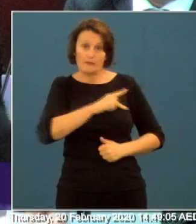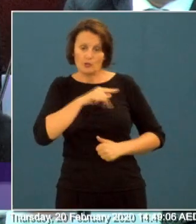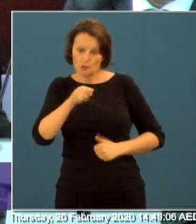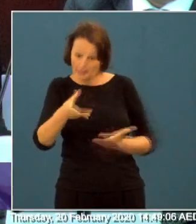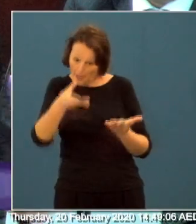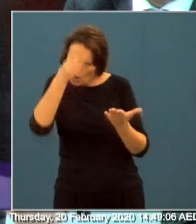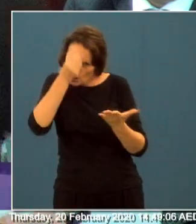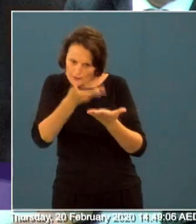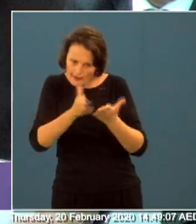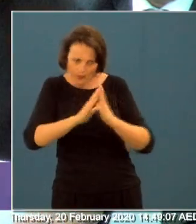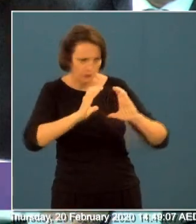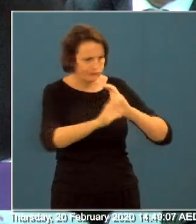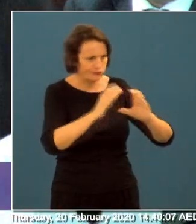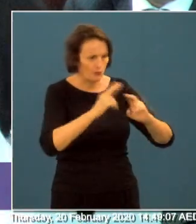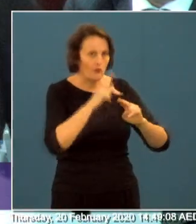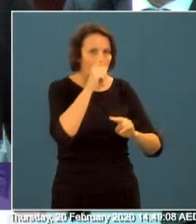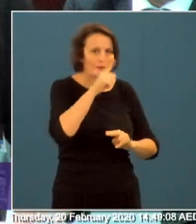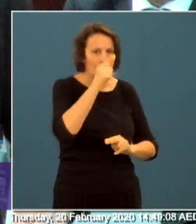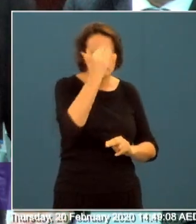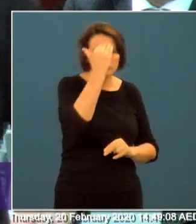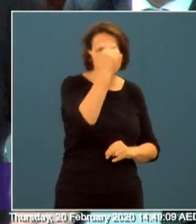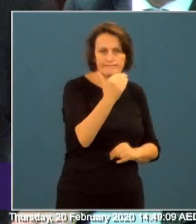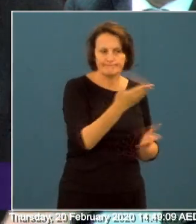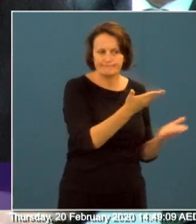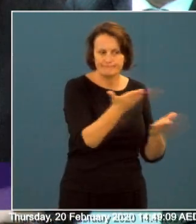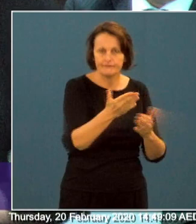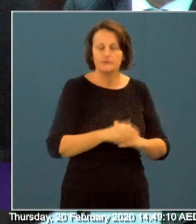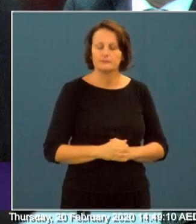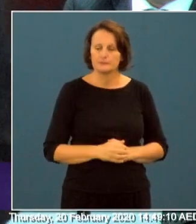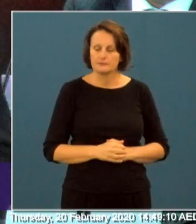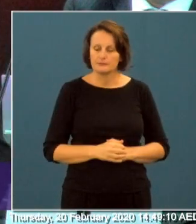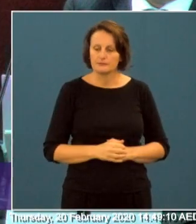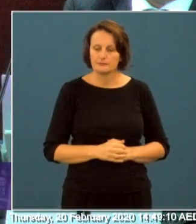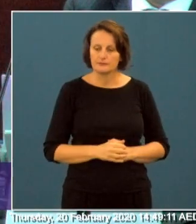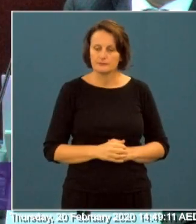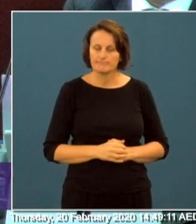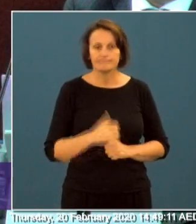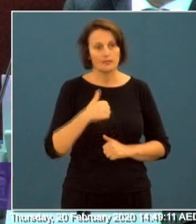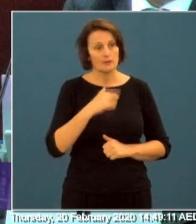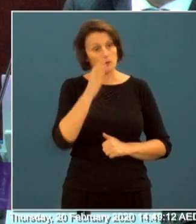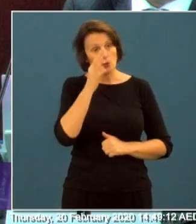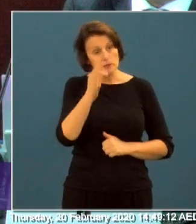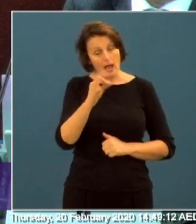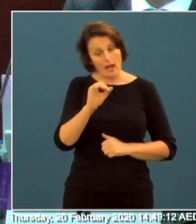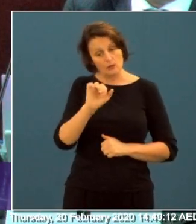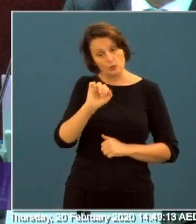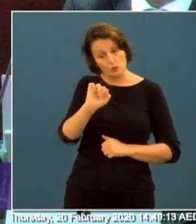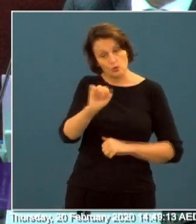Now, I just want to ask you about your work in the Intellectual Disability Network. That's...